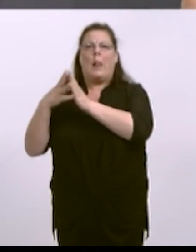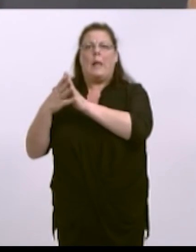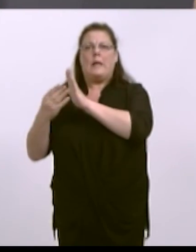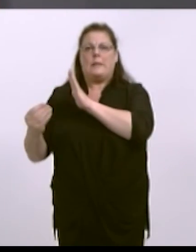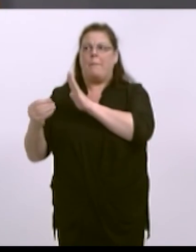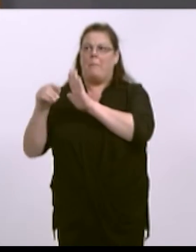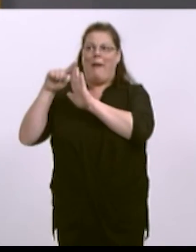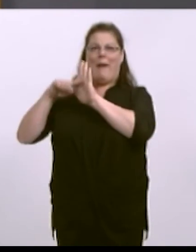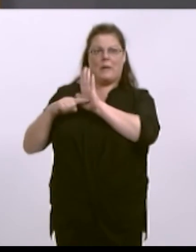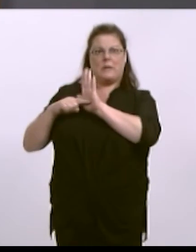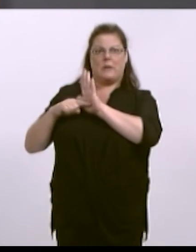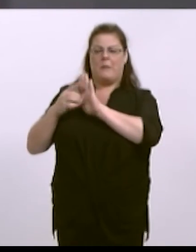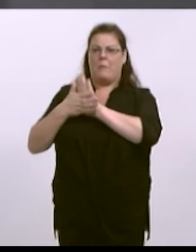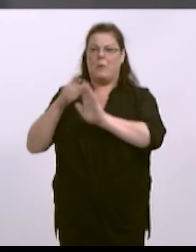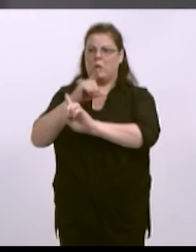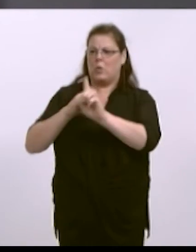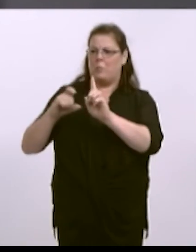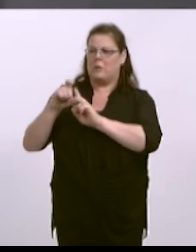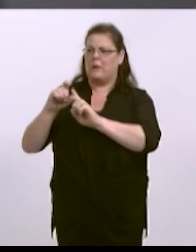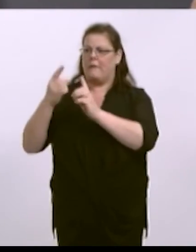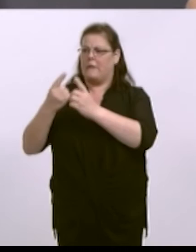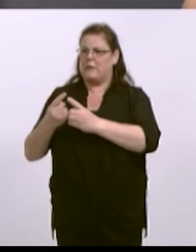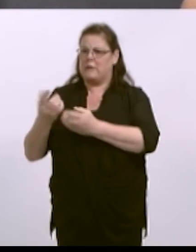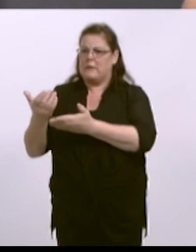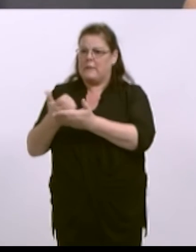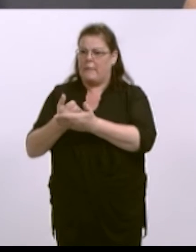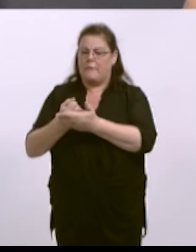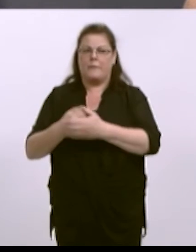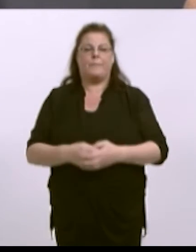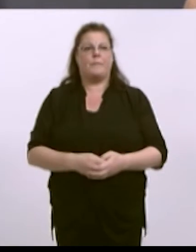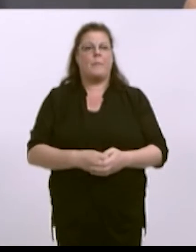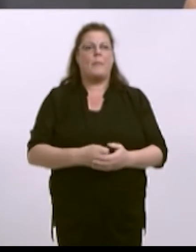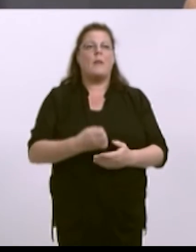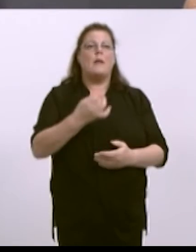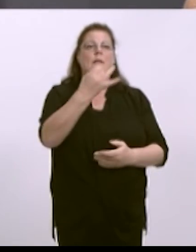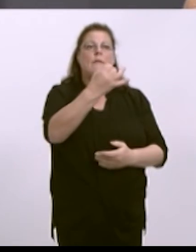community facilities. Seventy-eight per cent of respondents to your ëProtecting Community